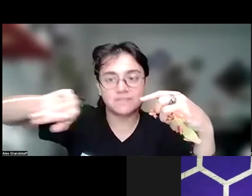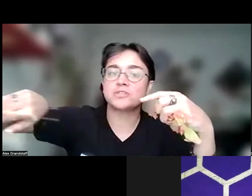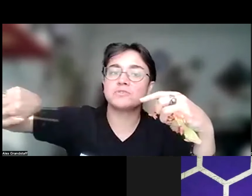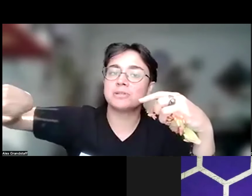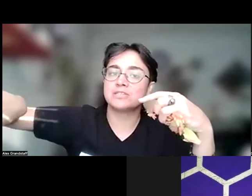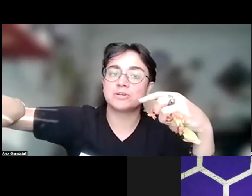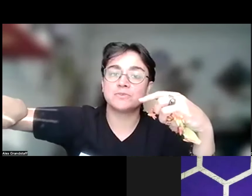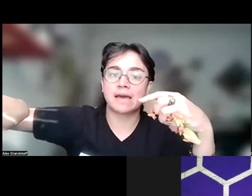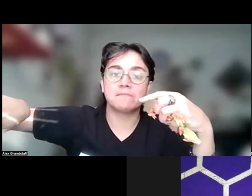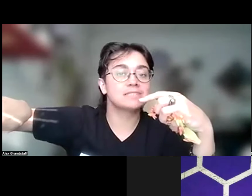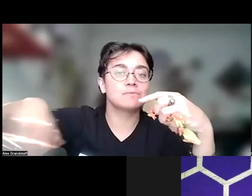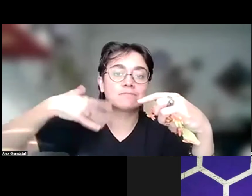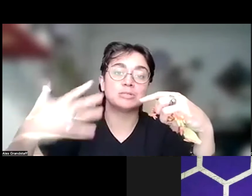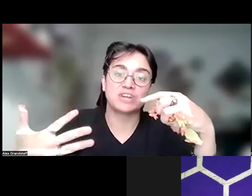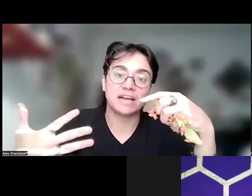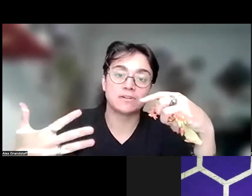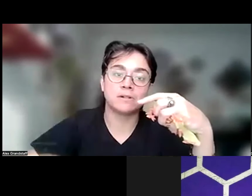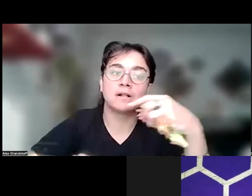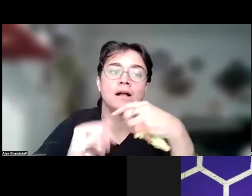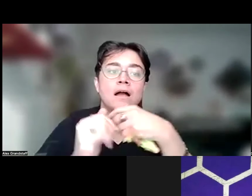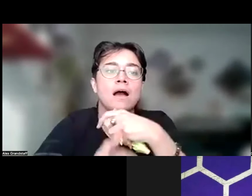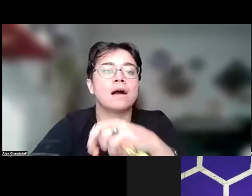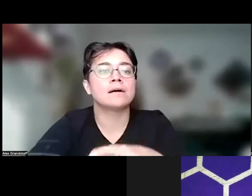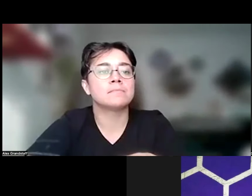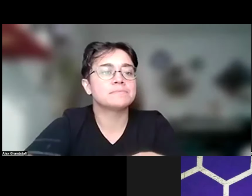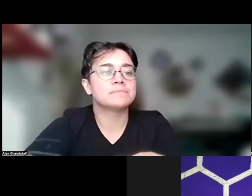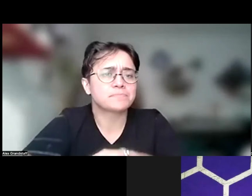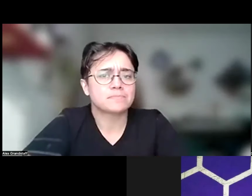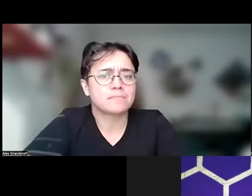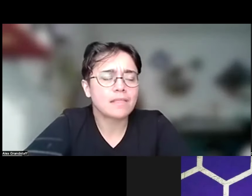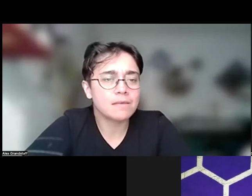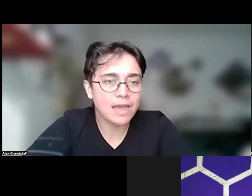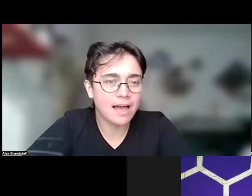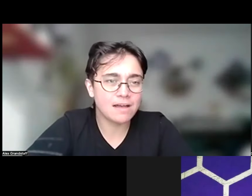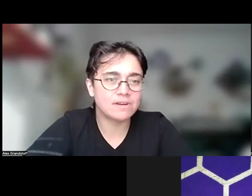out. If you are starting to become burned out on that long-haul trench, maybe you